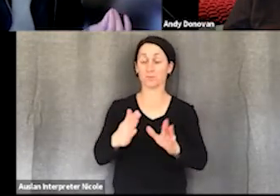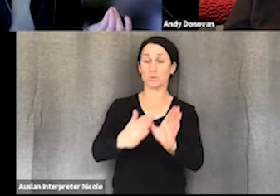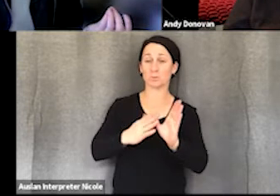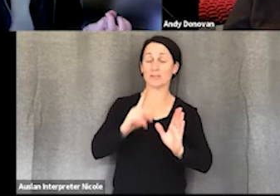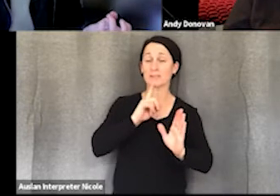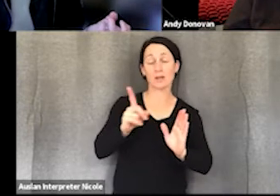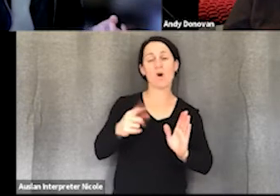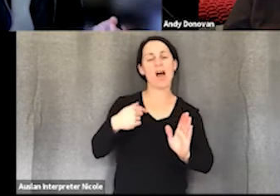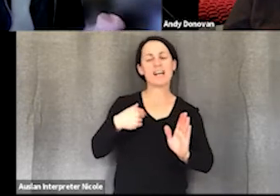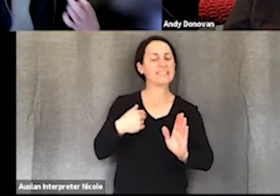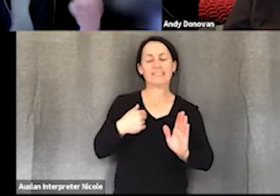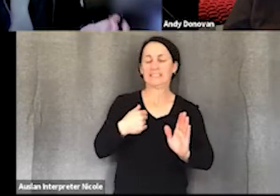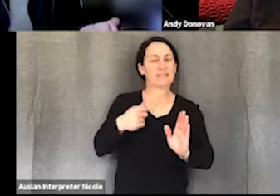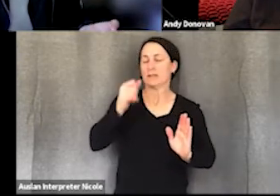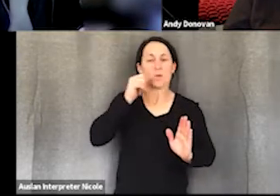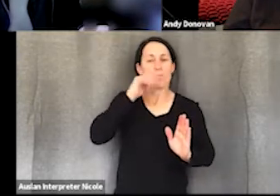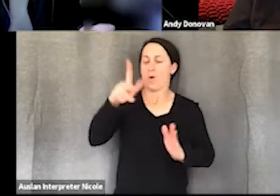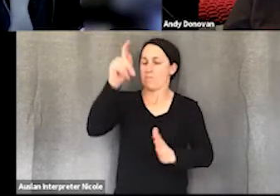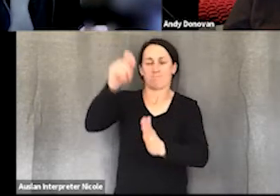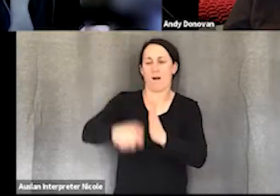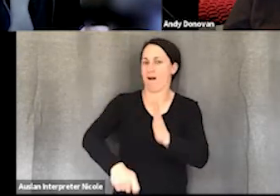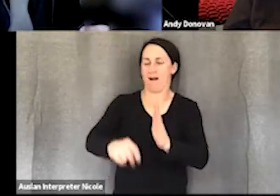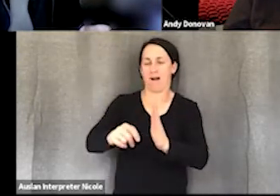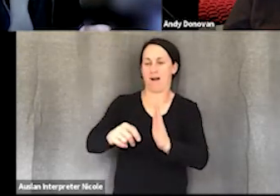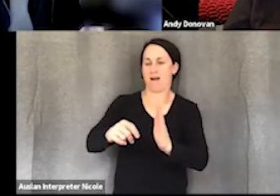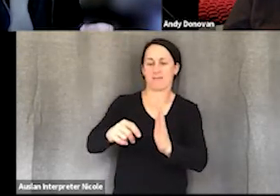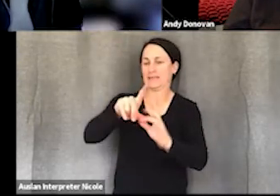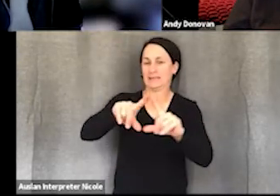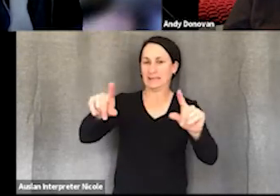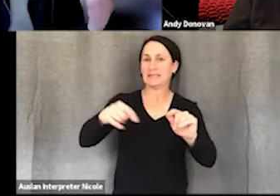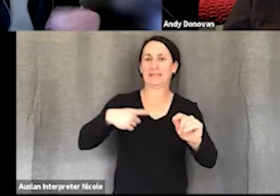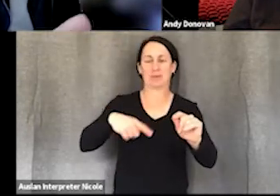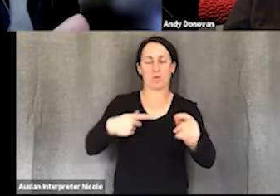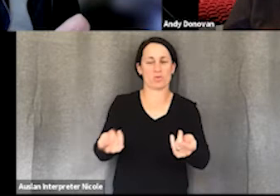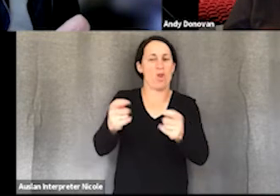tickets to live theatre productions due to lockdown and uncertainty around reopening. I decided not to travel